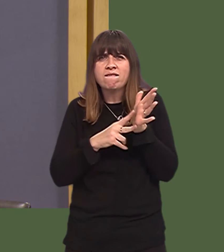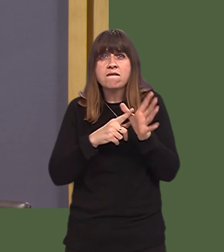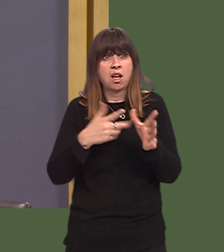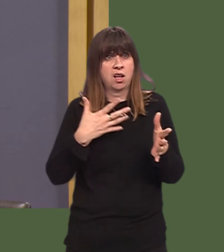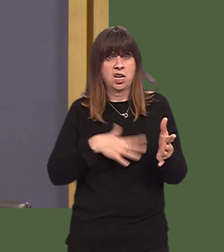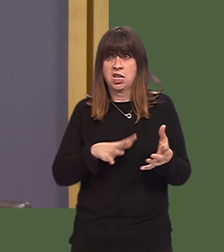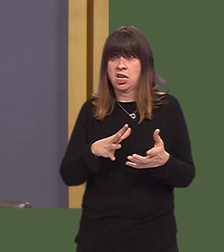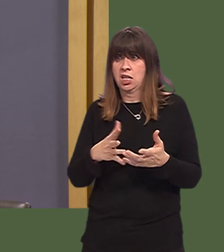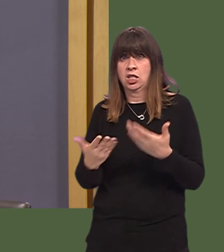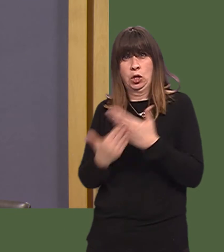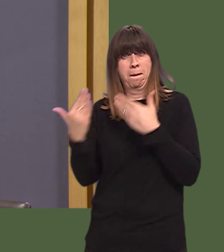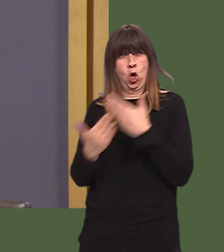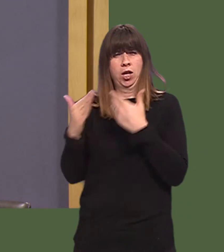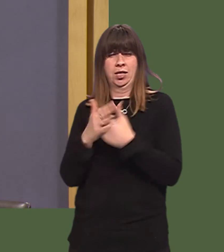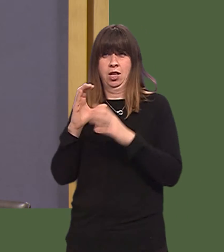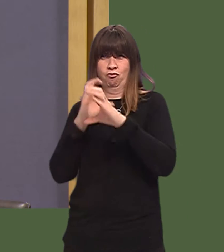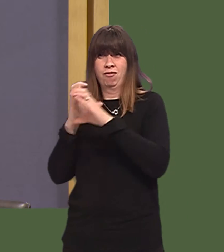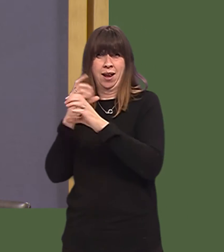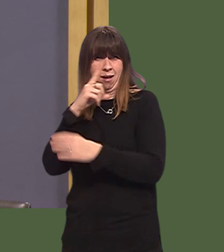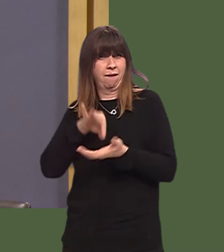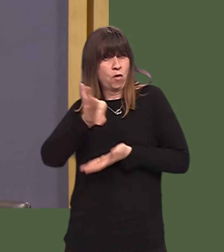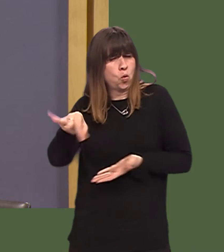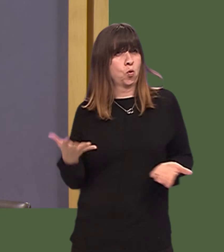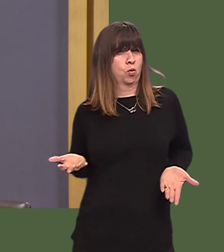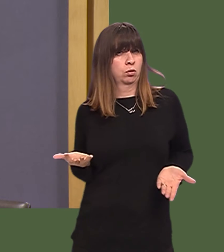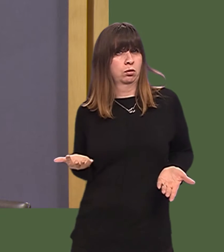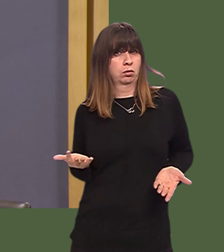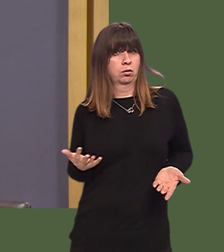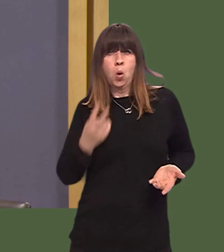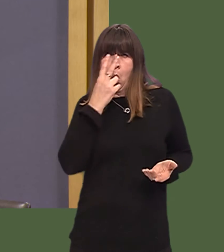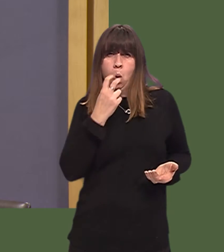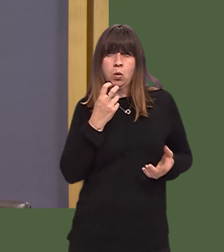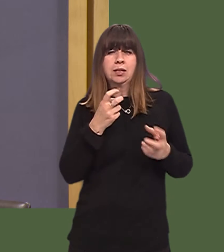hire contemporary railway carriages that could be pulled by older diesel engines?